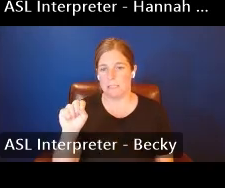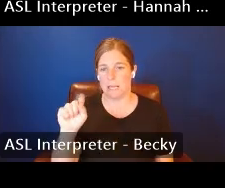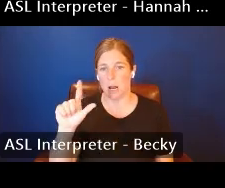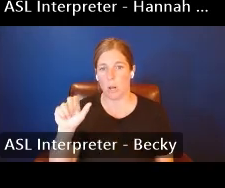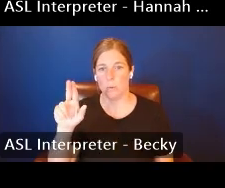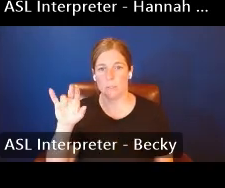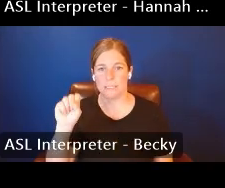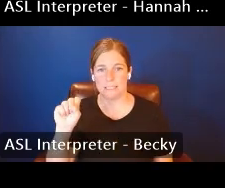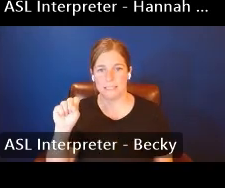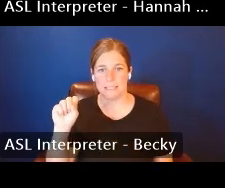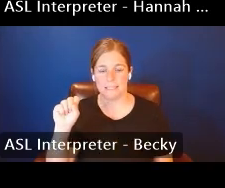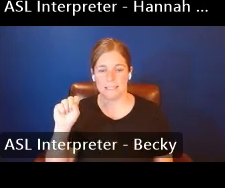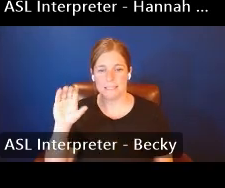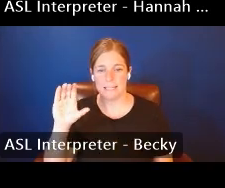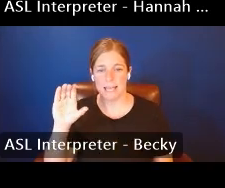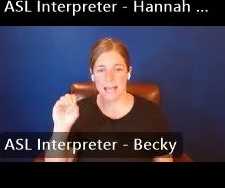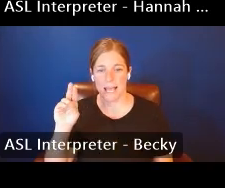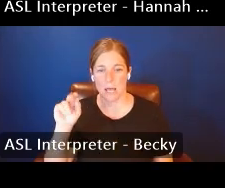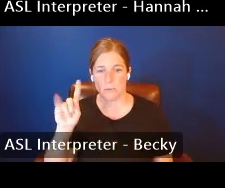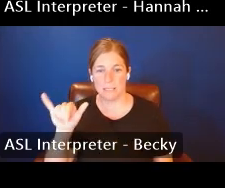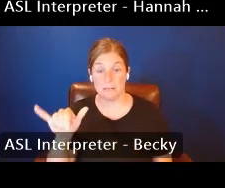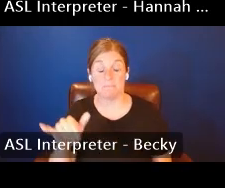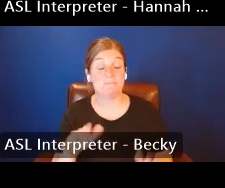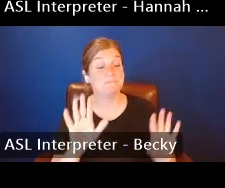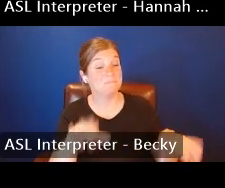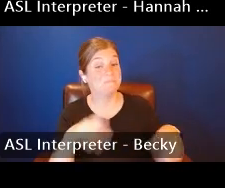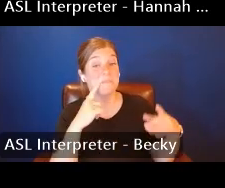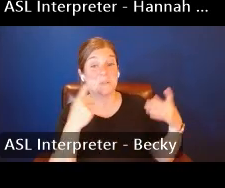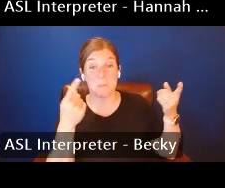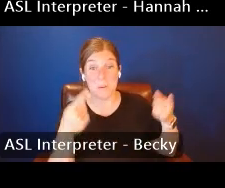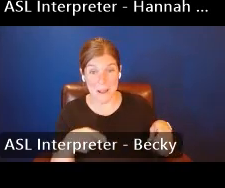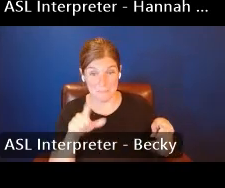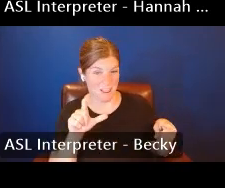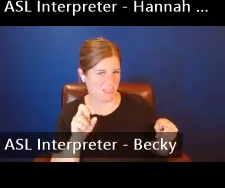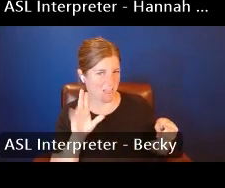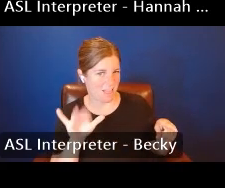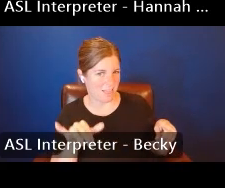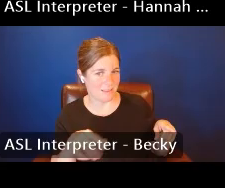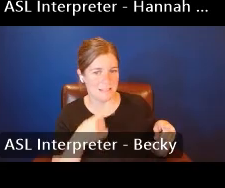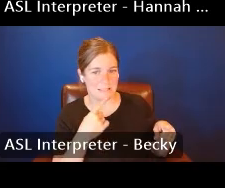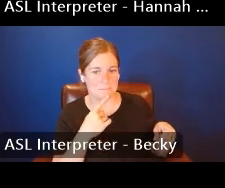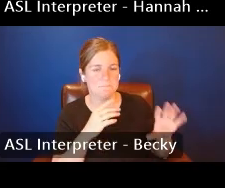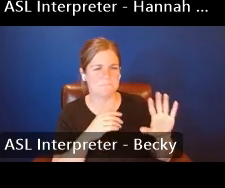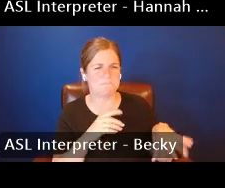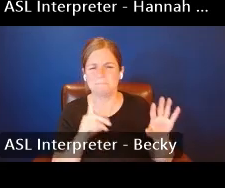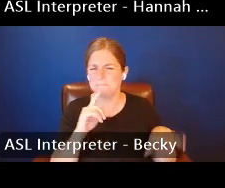So what happened was when I went into the-- I'm going to try this again.